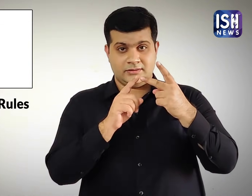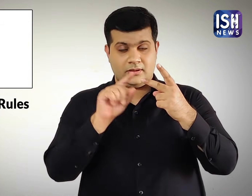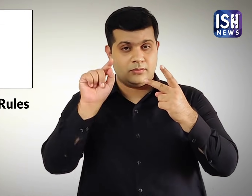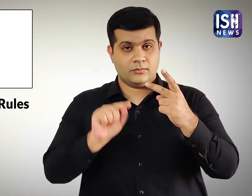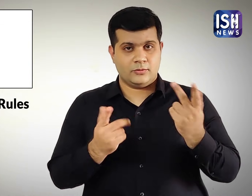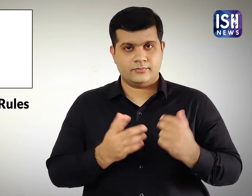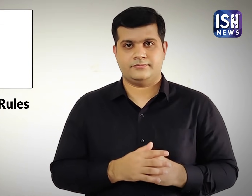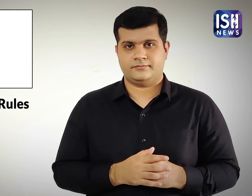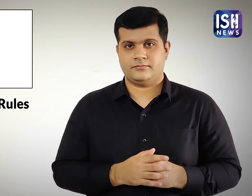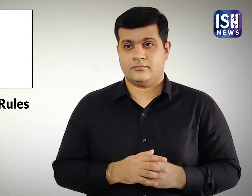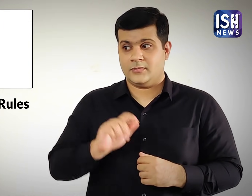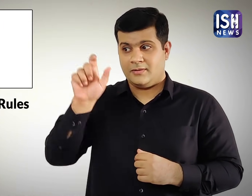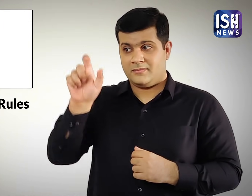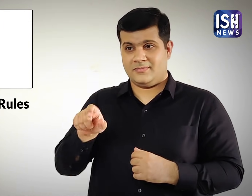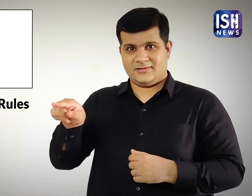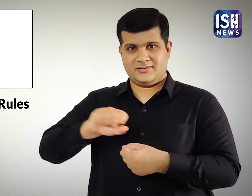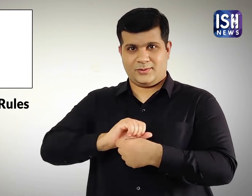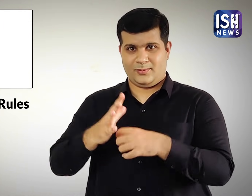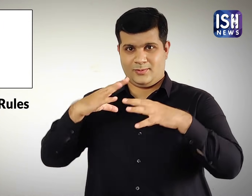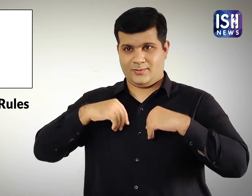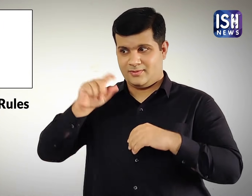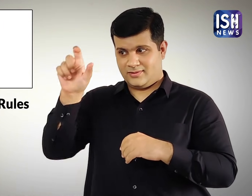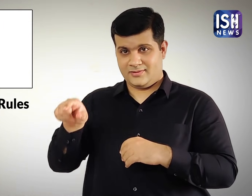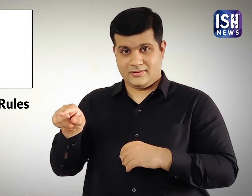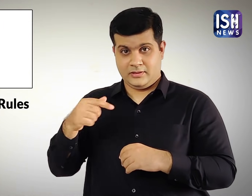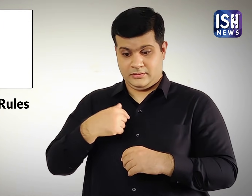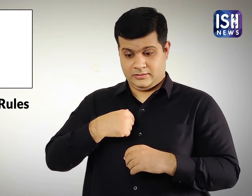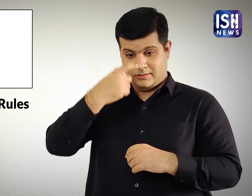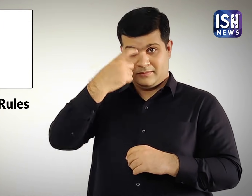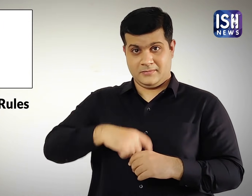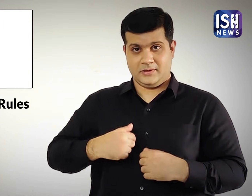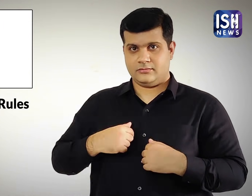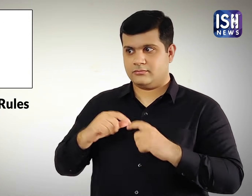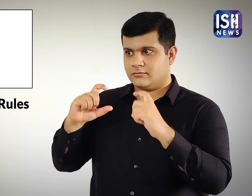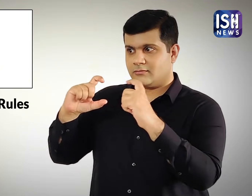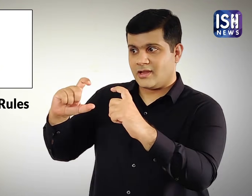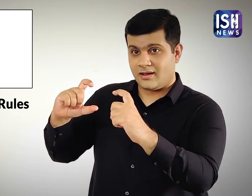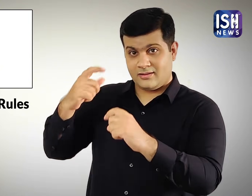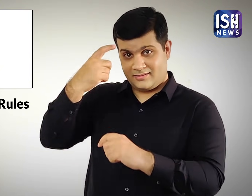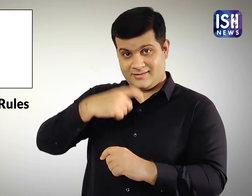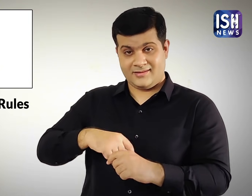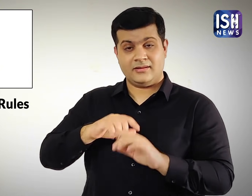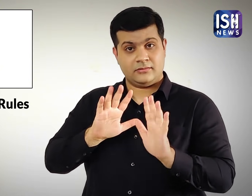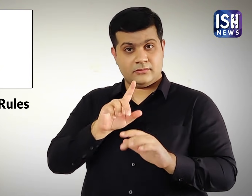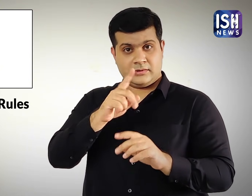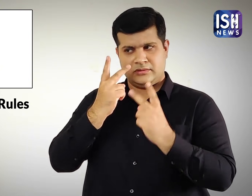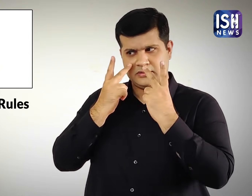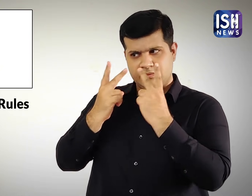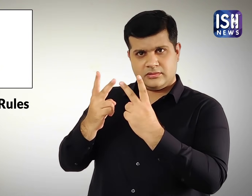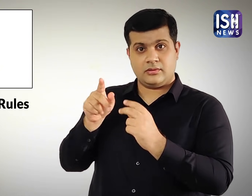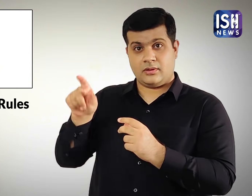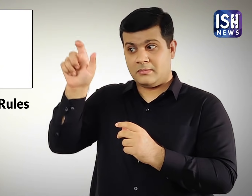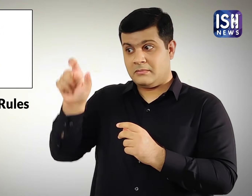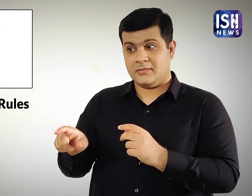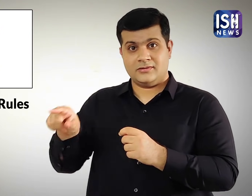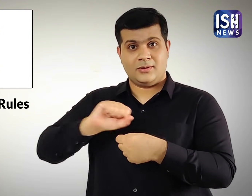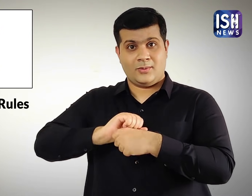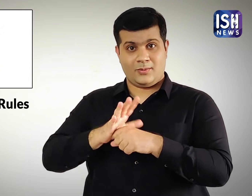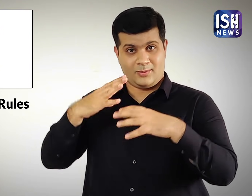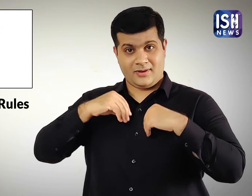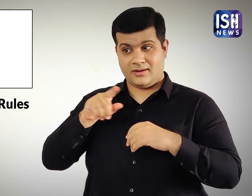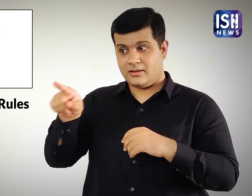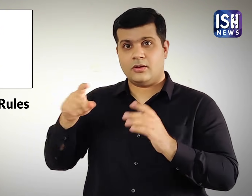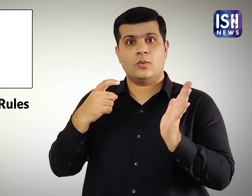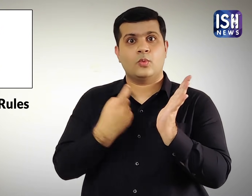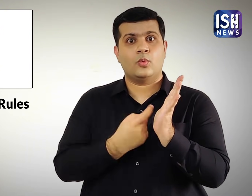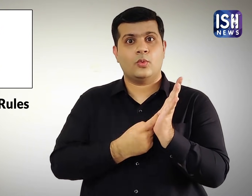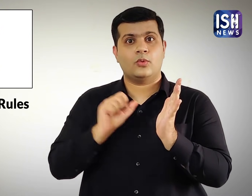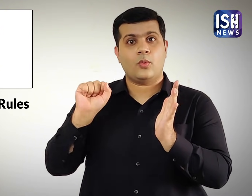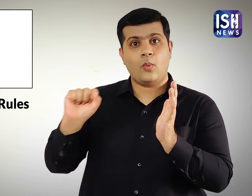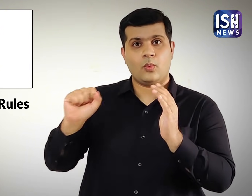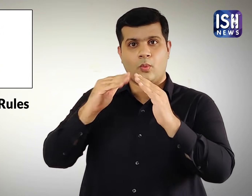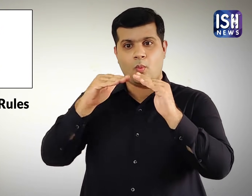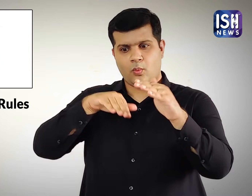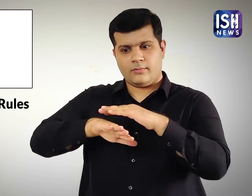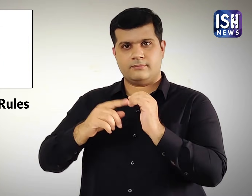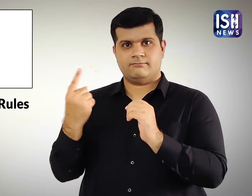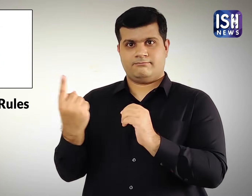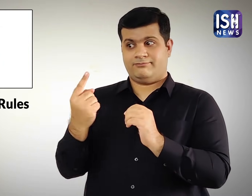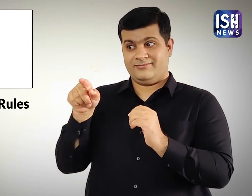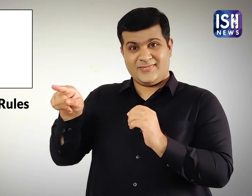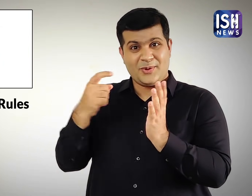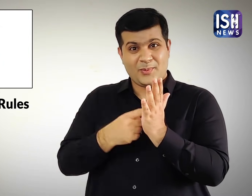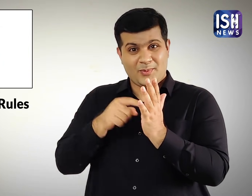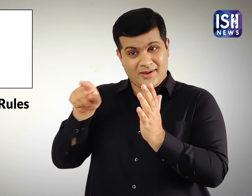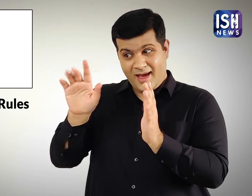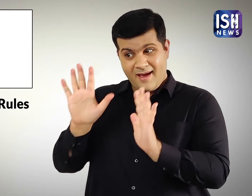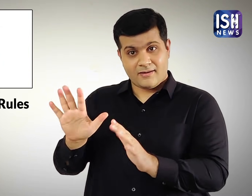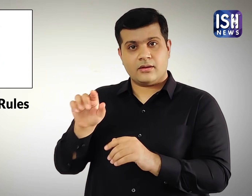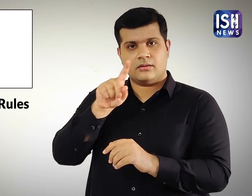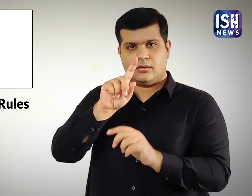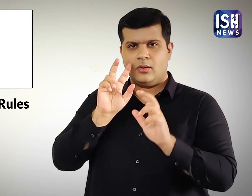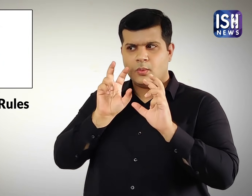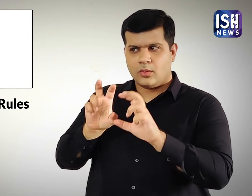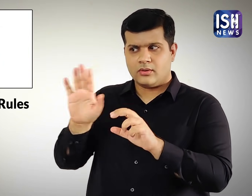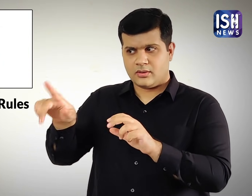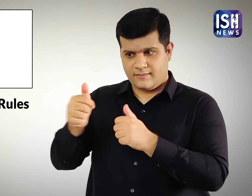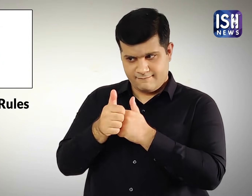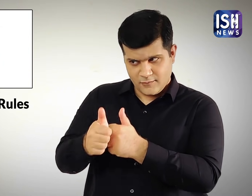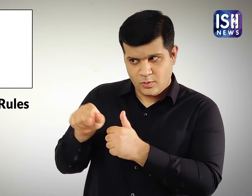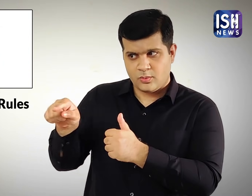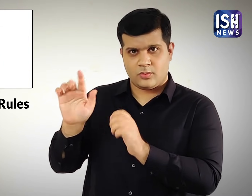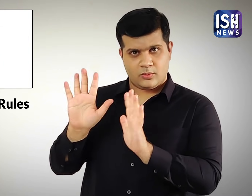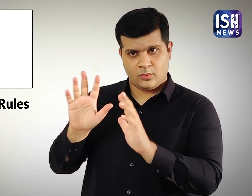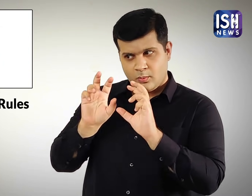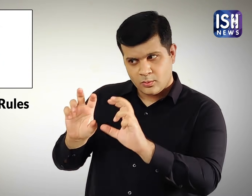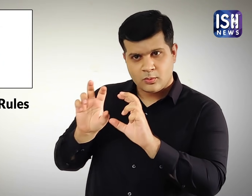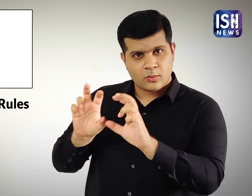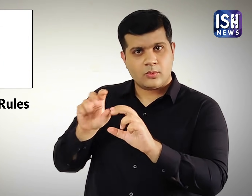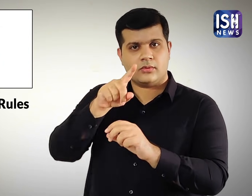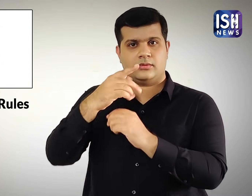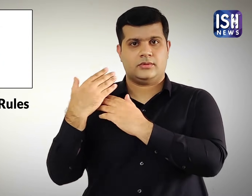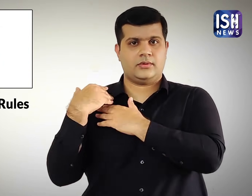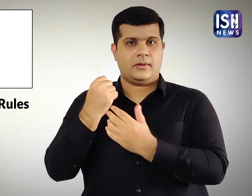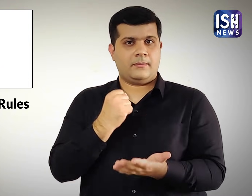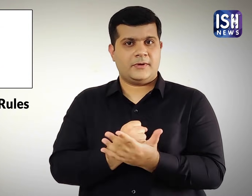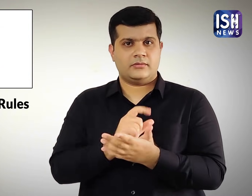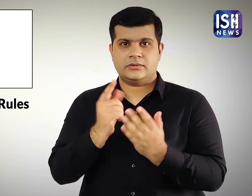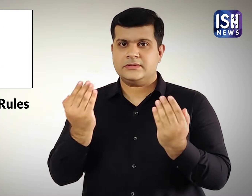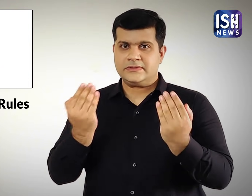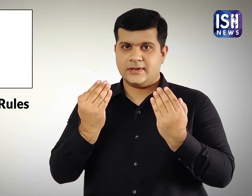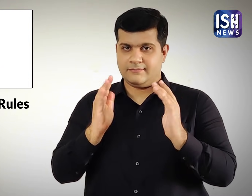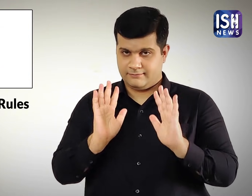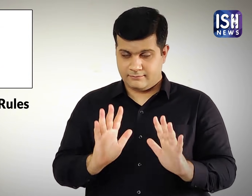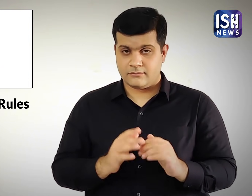2. The caregiver must ensure Home Isolation Rules For COVID Positive Patients Are Being Followed.